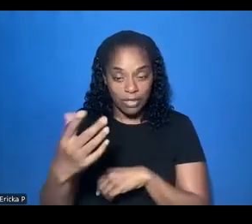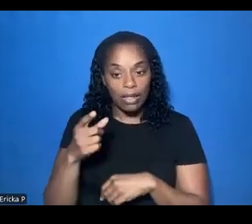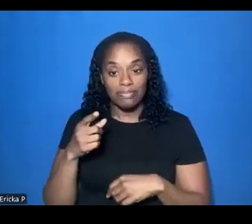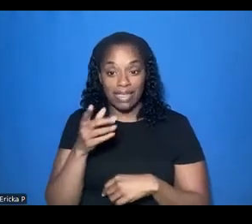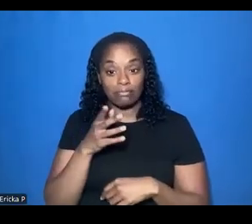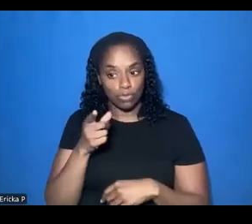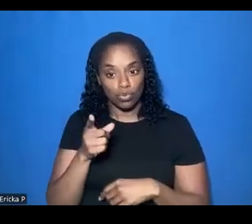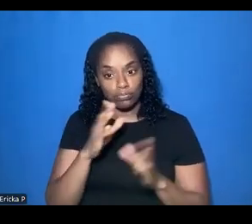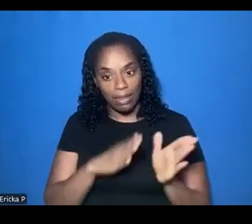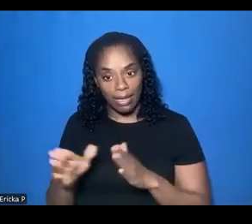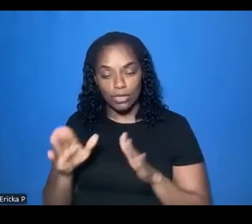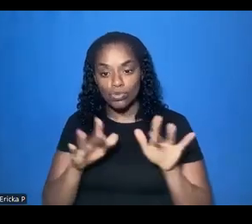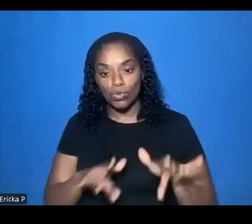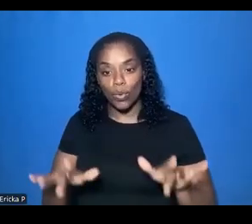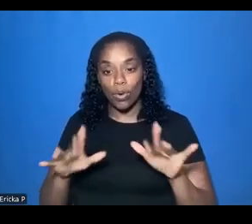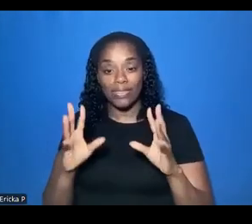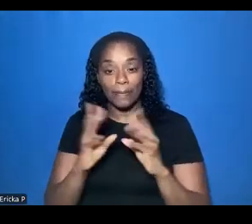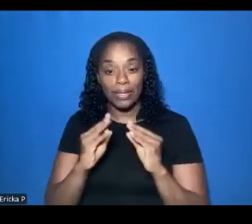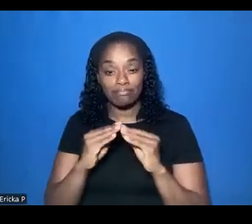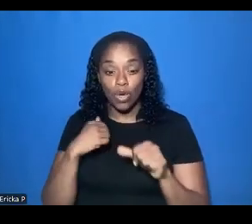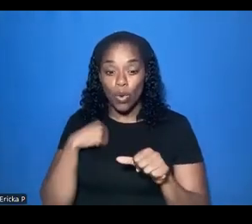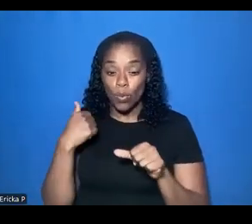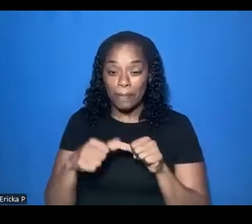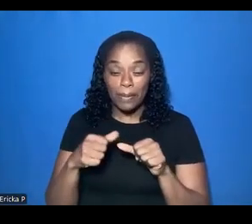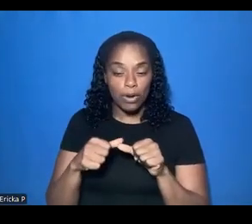Keep in mind that you can only do the audio recording